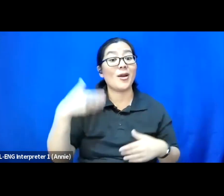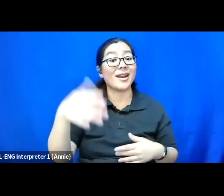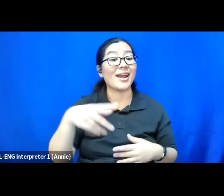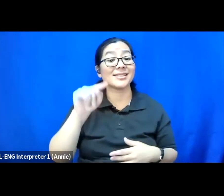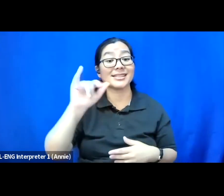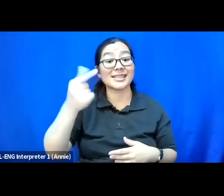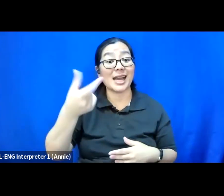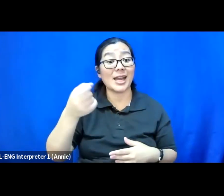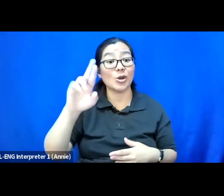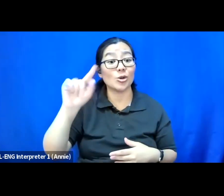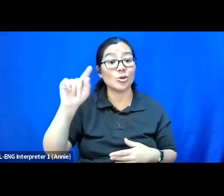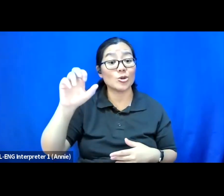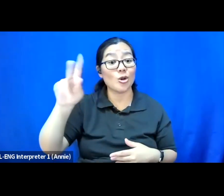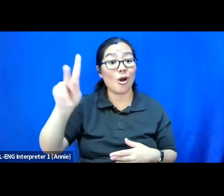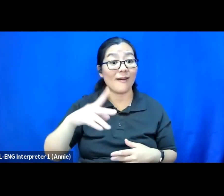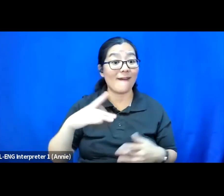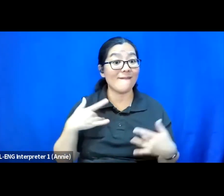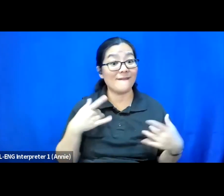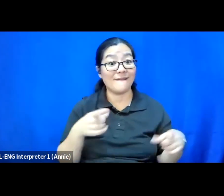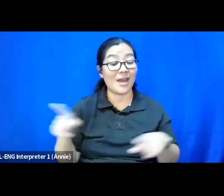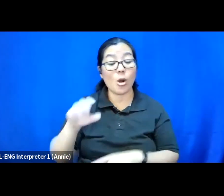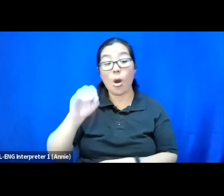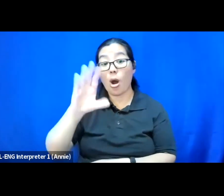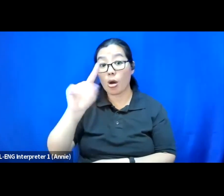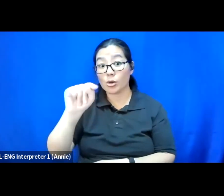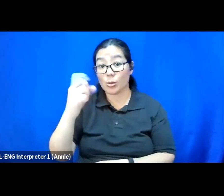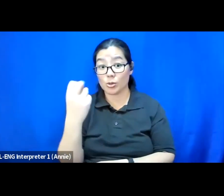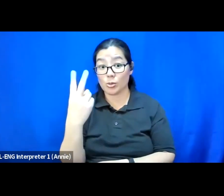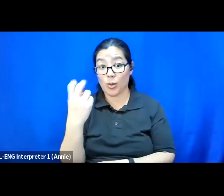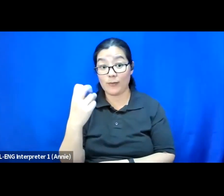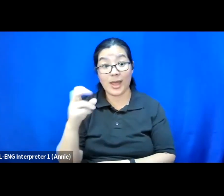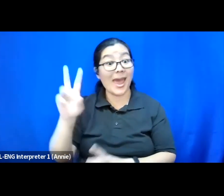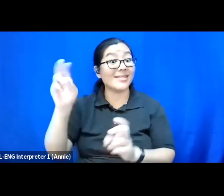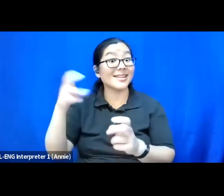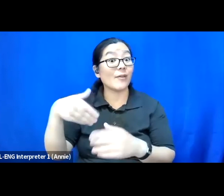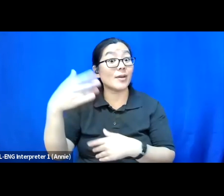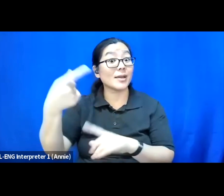So thank you, once again, for being here and thank you to our speakers for joining us,